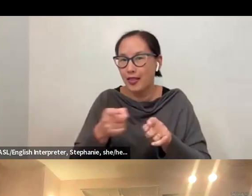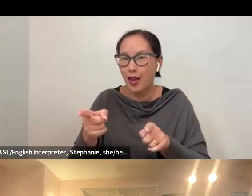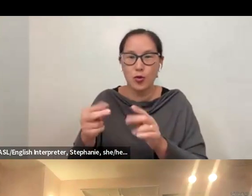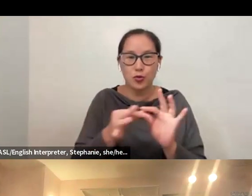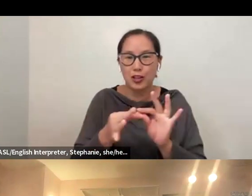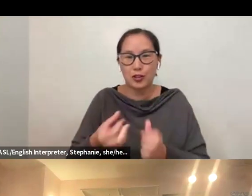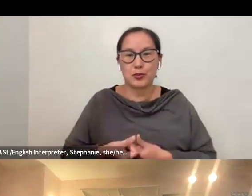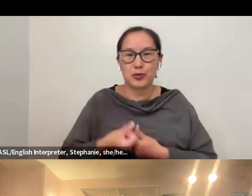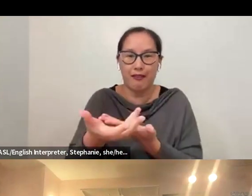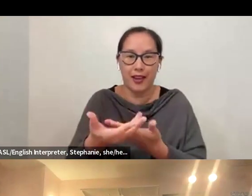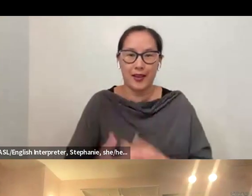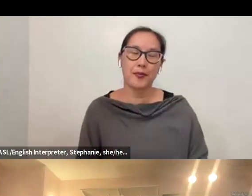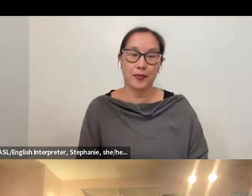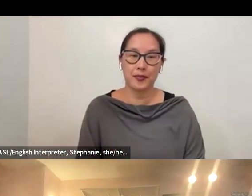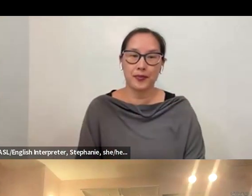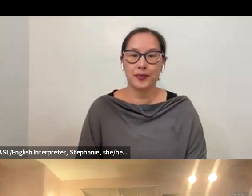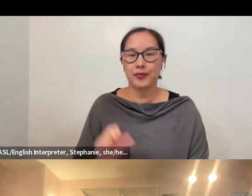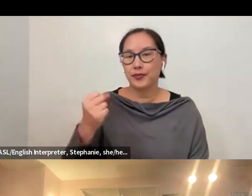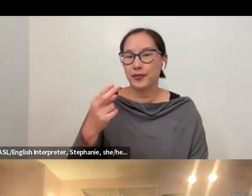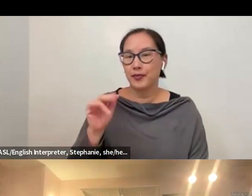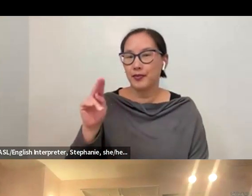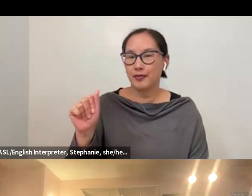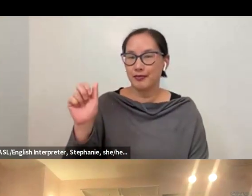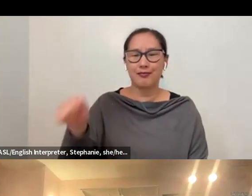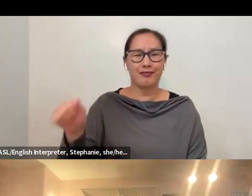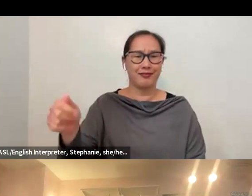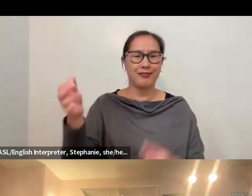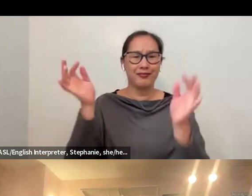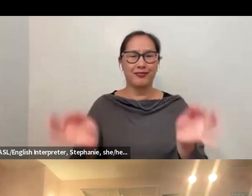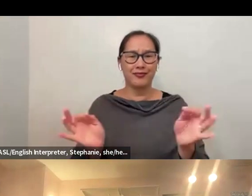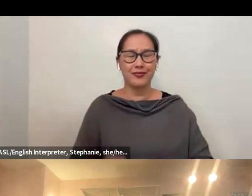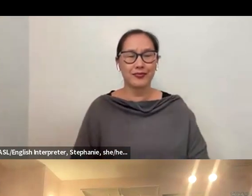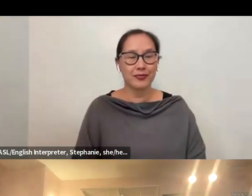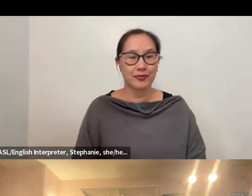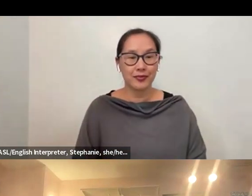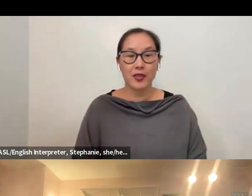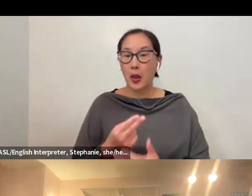Yeah, definitely. So, you know, you both are in the documentary space